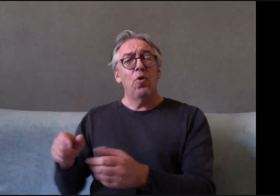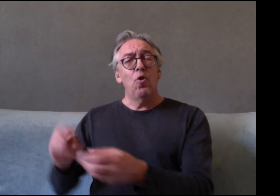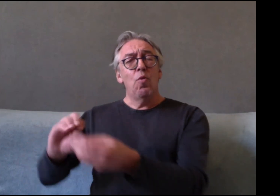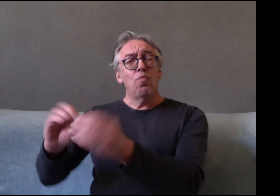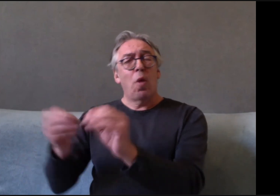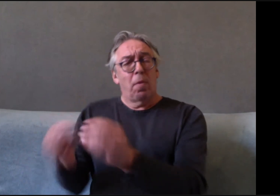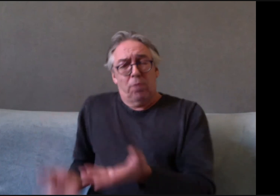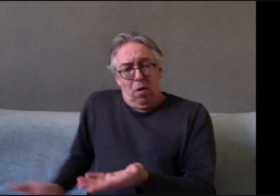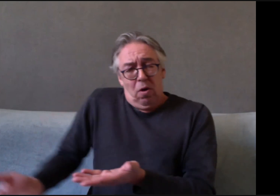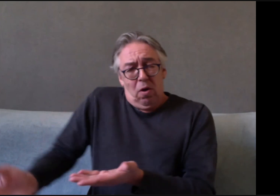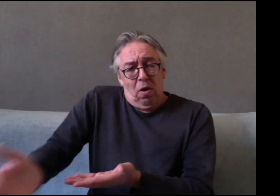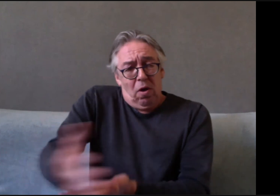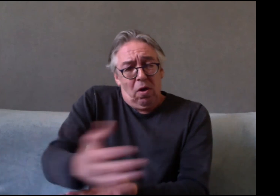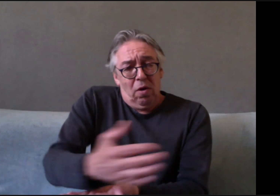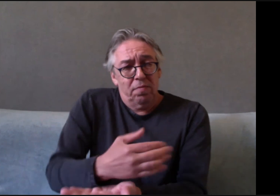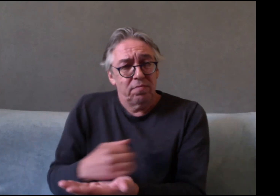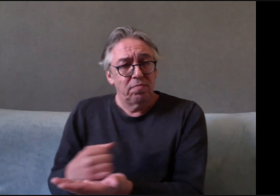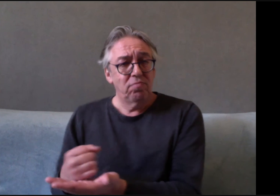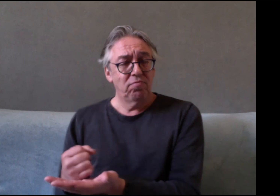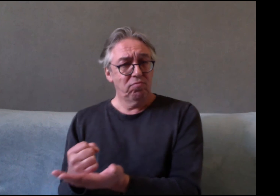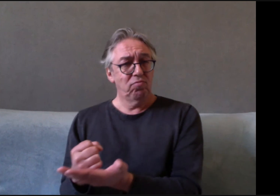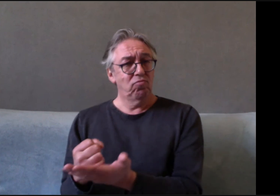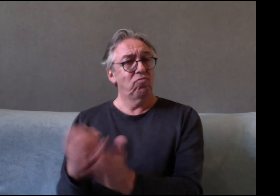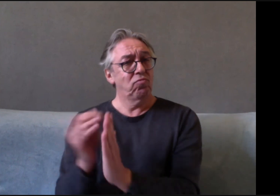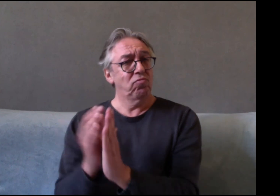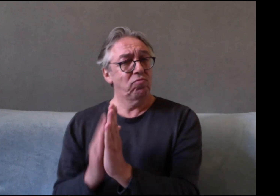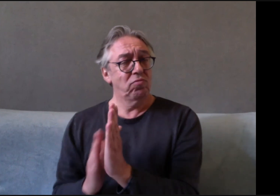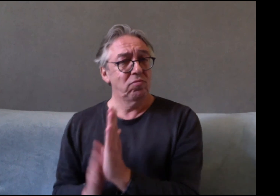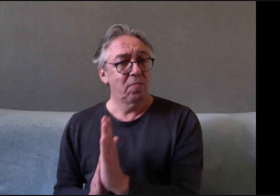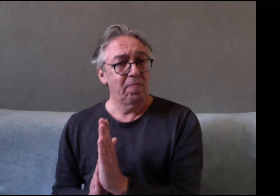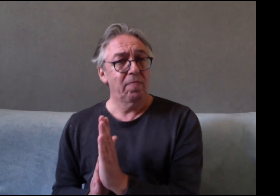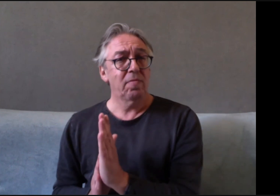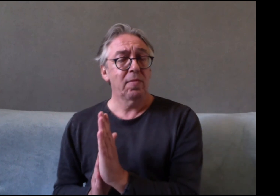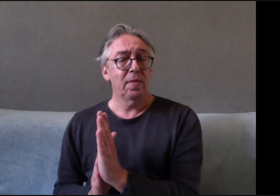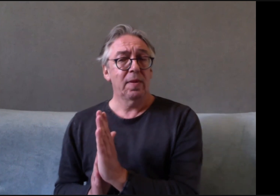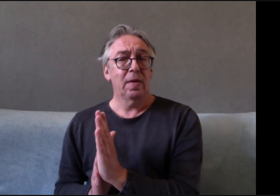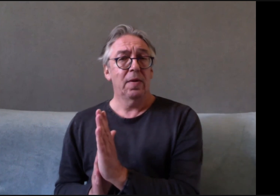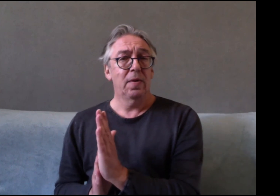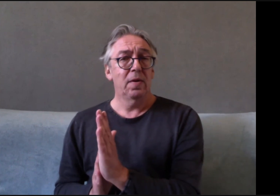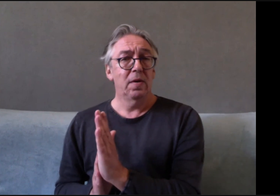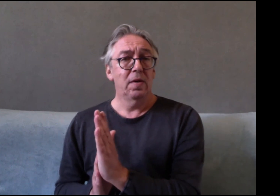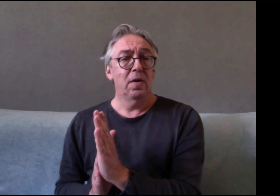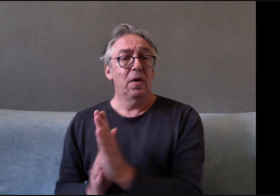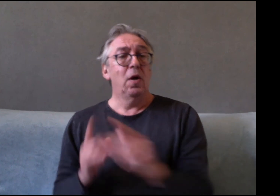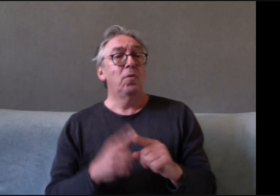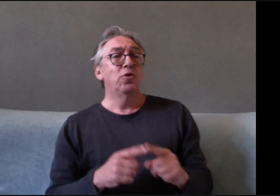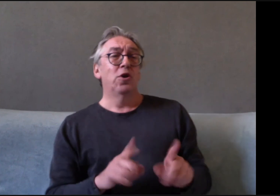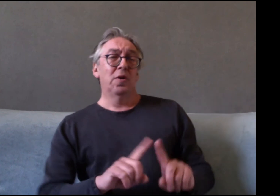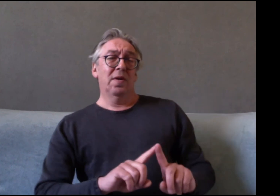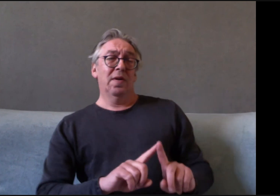the problems that countries have regarding the situation of persons with disabilities.